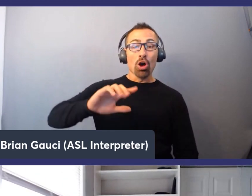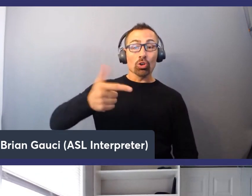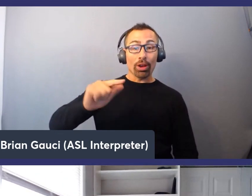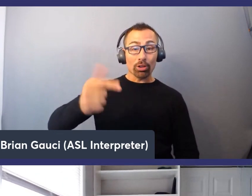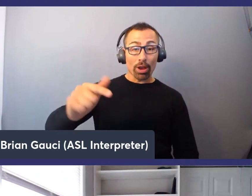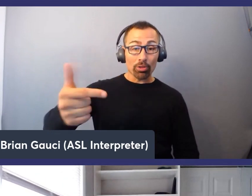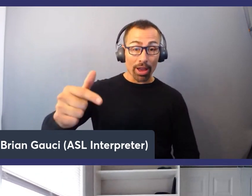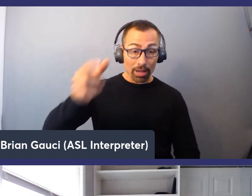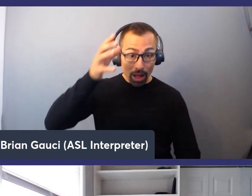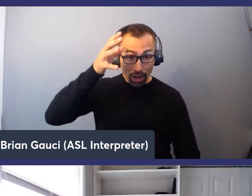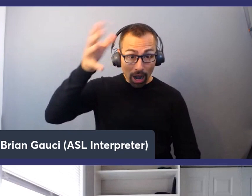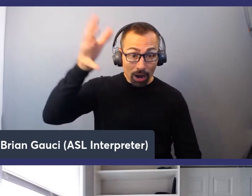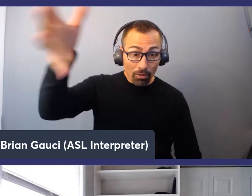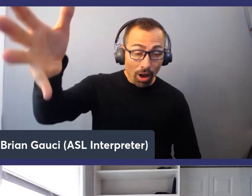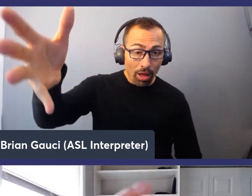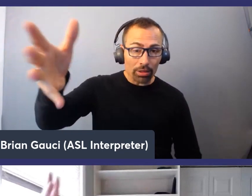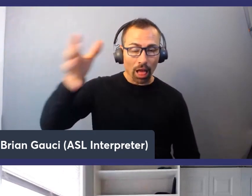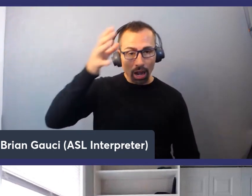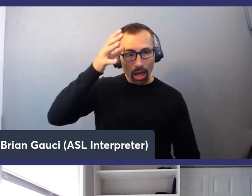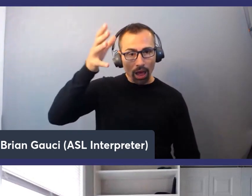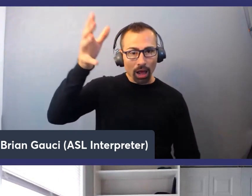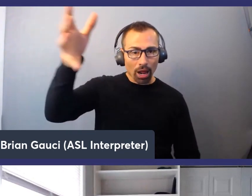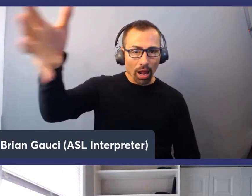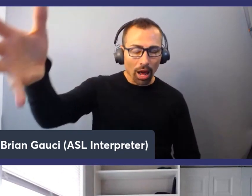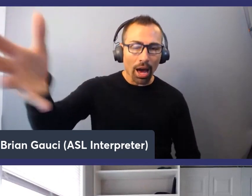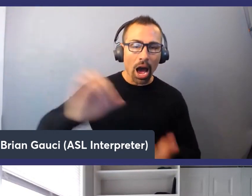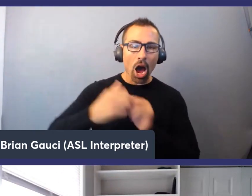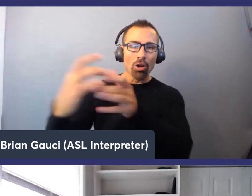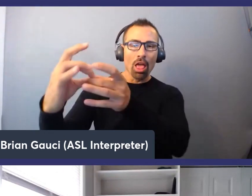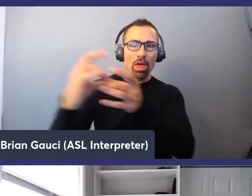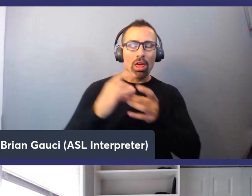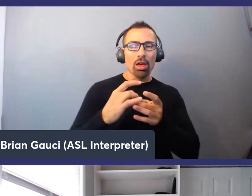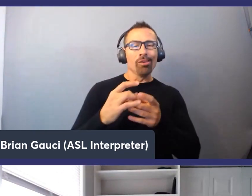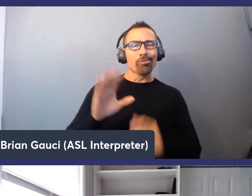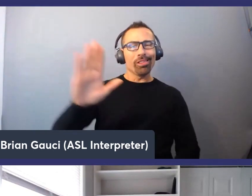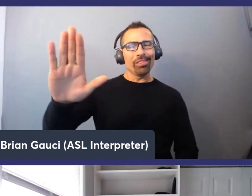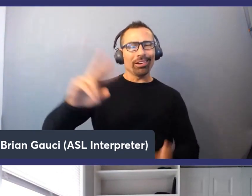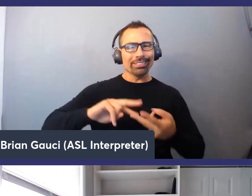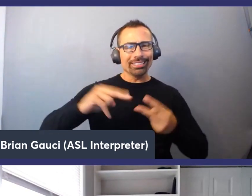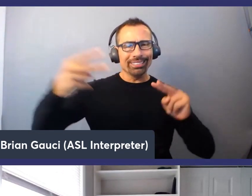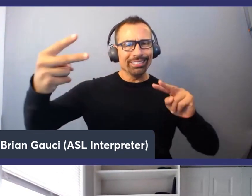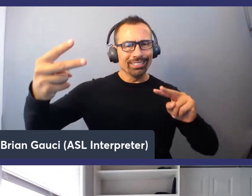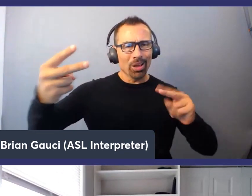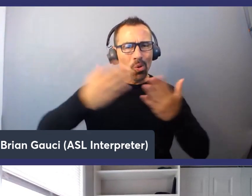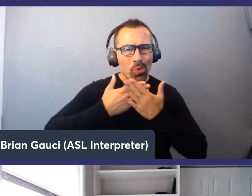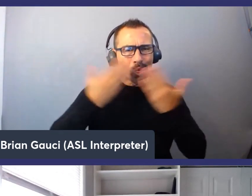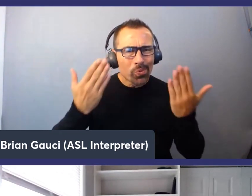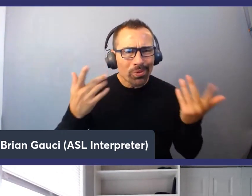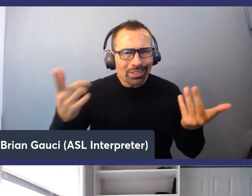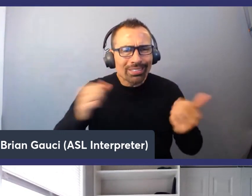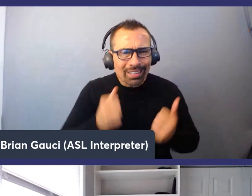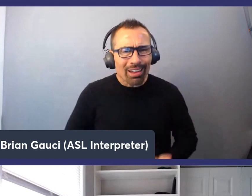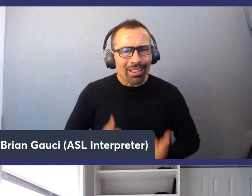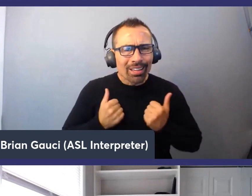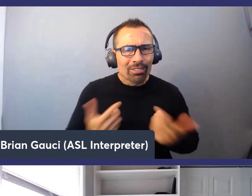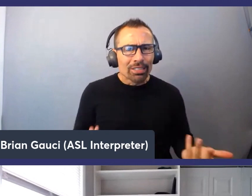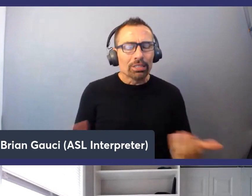So because we had this graph structure, we were able to answer questions like, "Who on my family tree is alive today